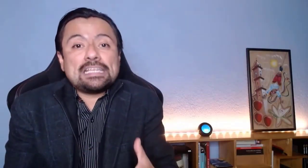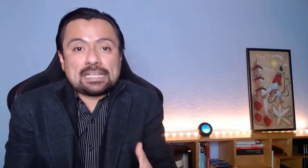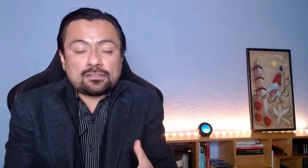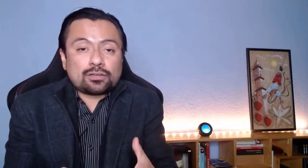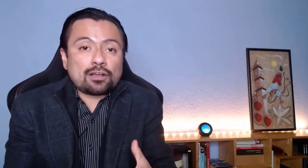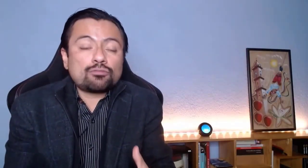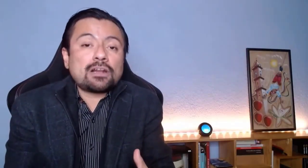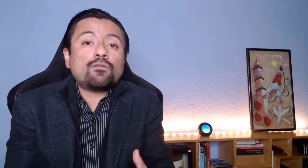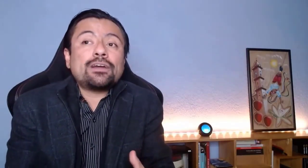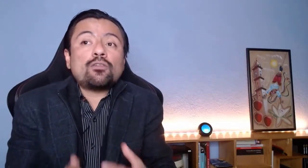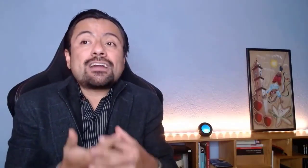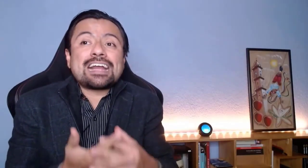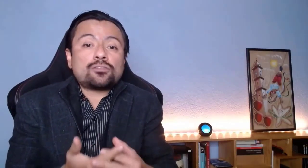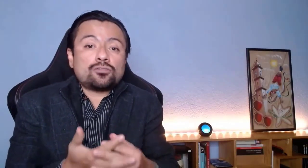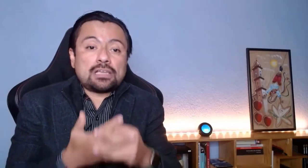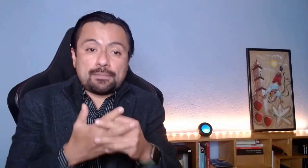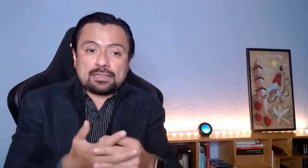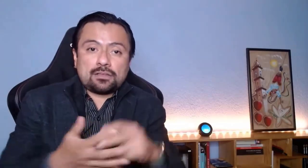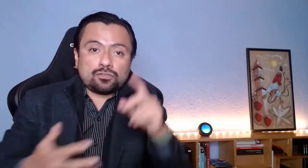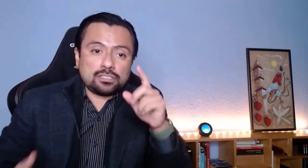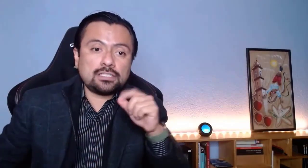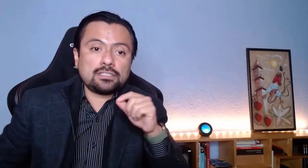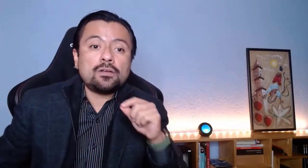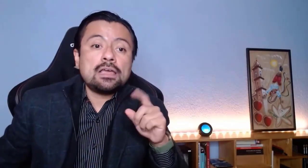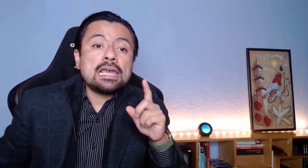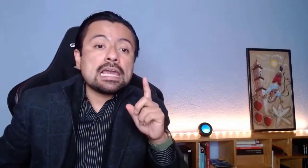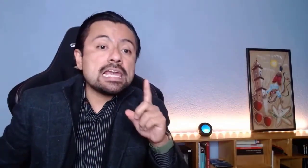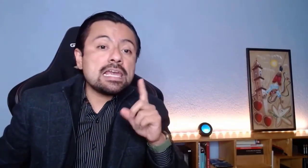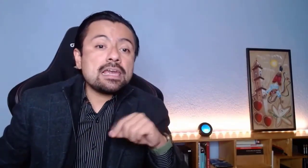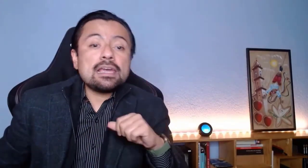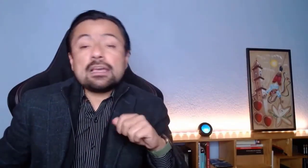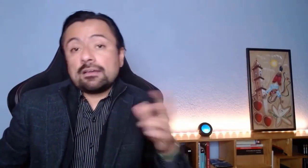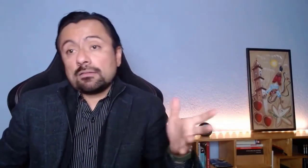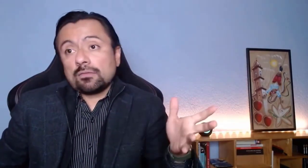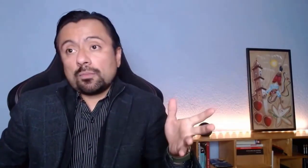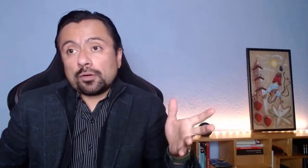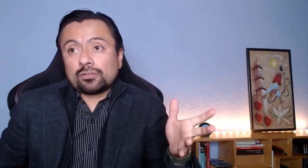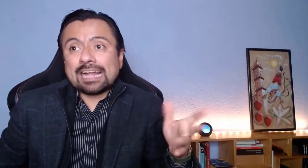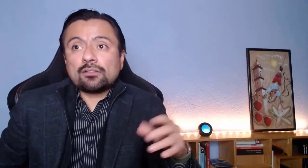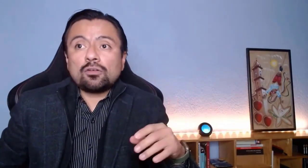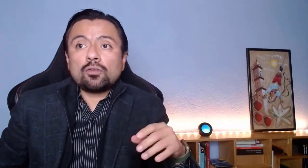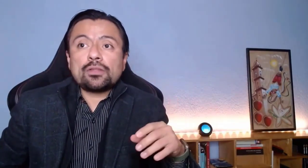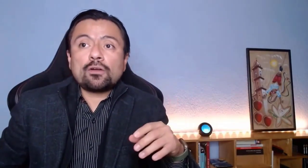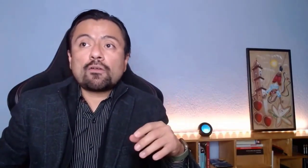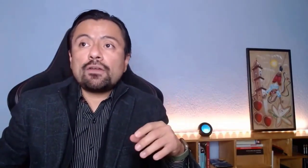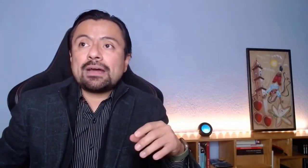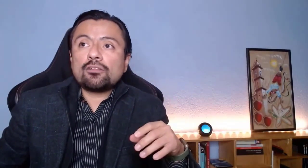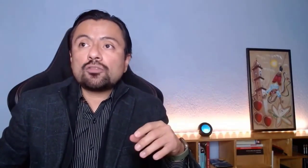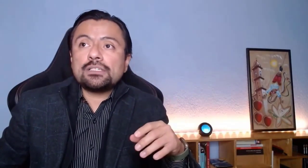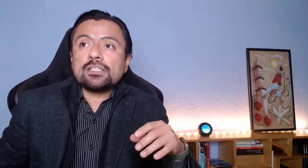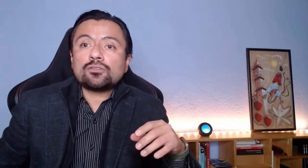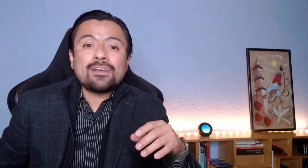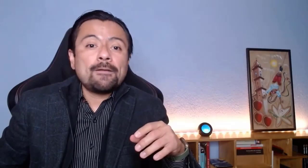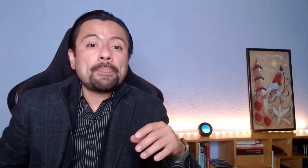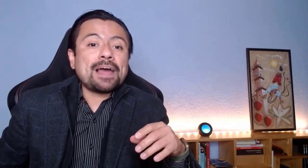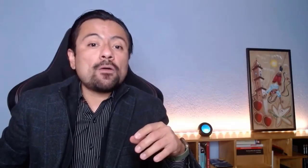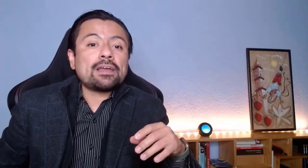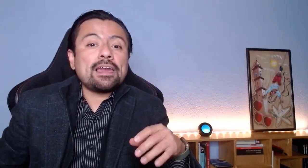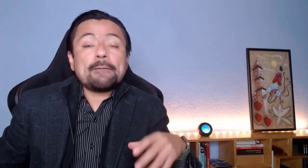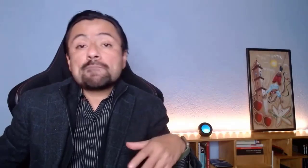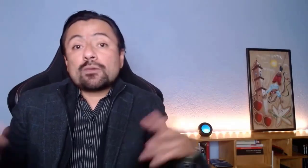to have been injured what they found They were blood traces I insist and by therefore they could not confirm the